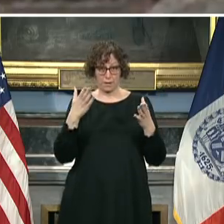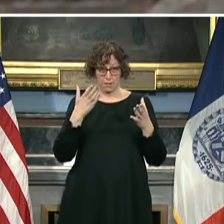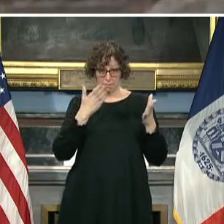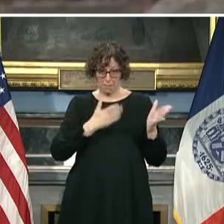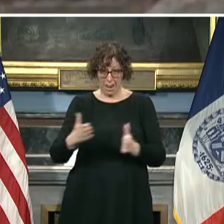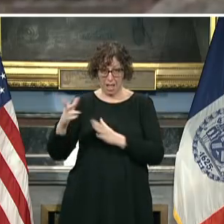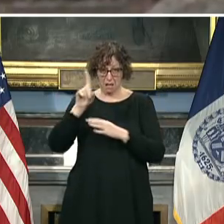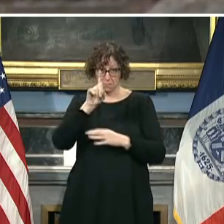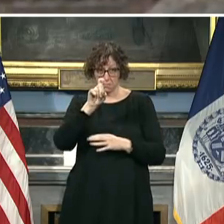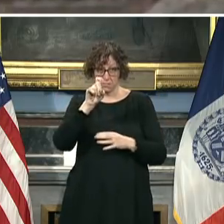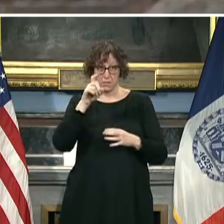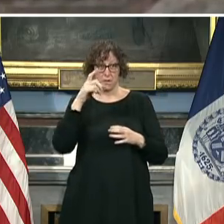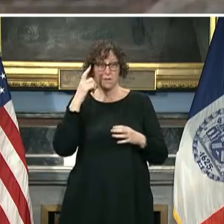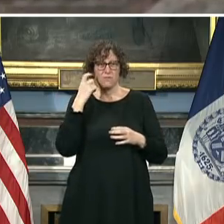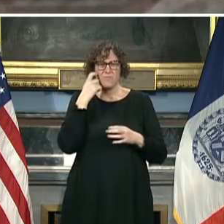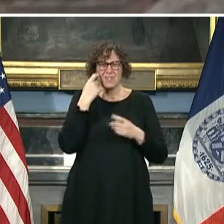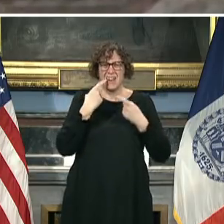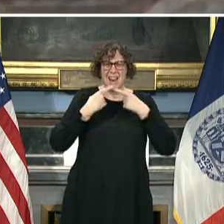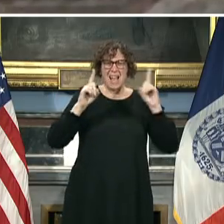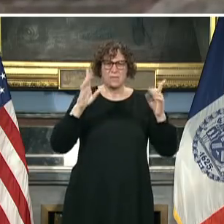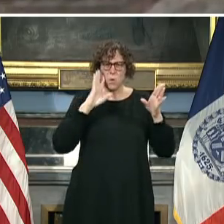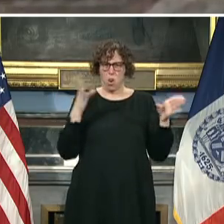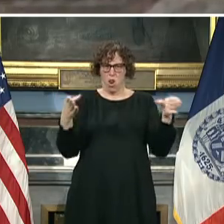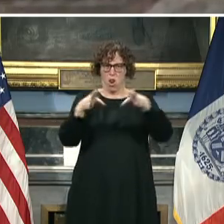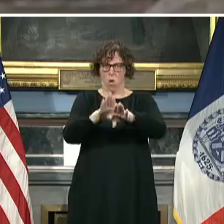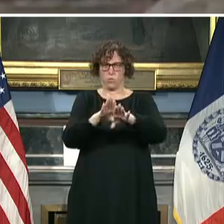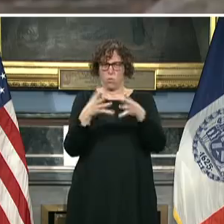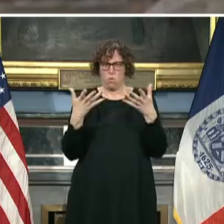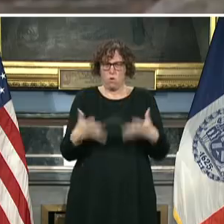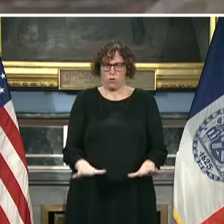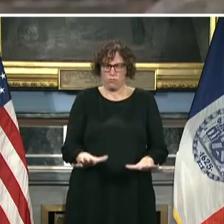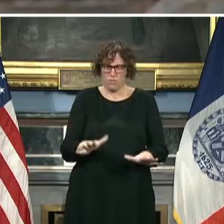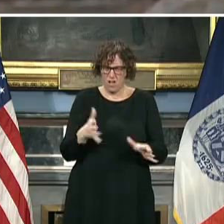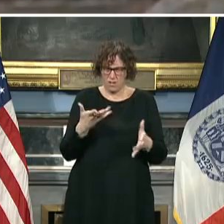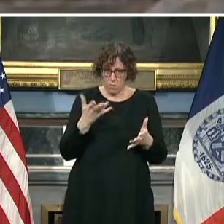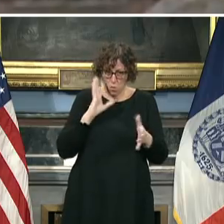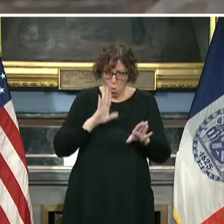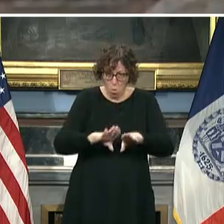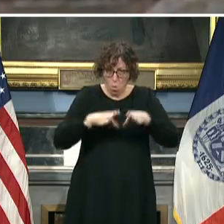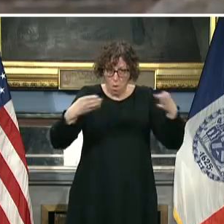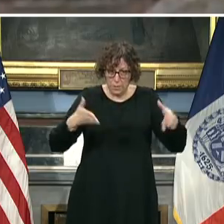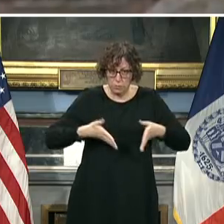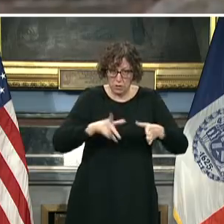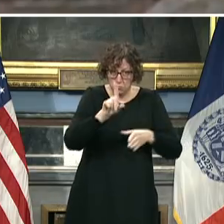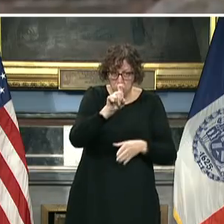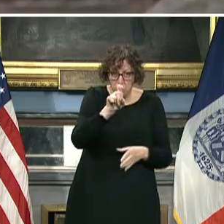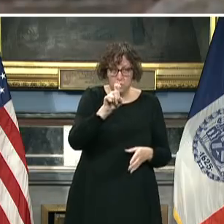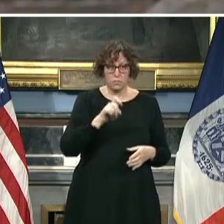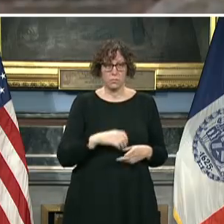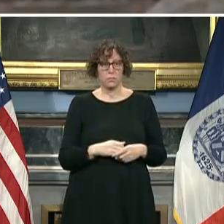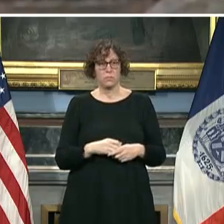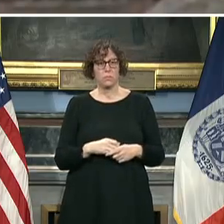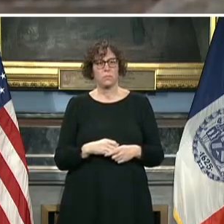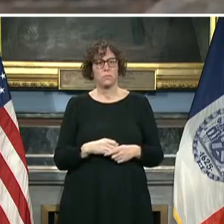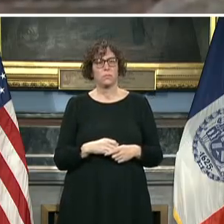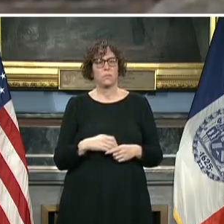TO BE ENDING THE -- CAN YOU SPEAK A LITTLE BIT ABOUT THE RATIONALE AND IS THERE ANYTHING